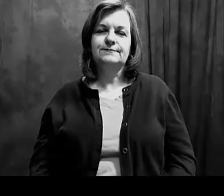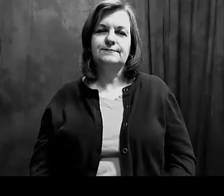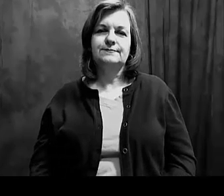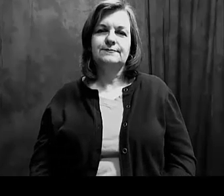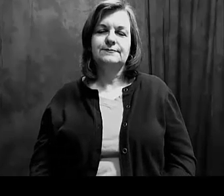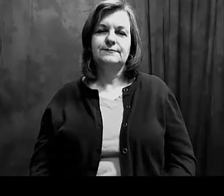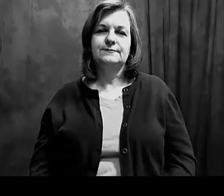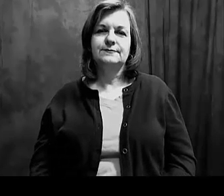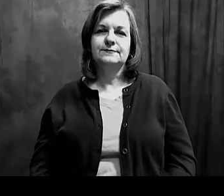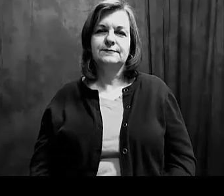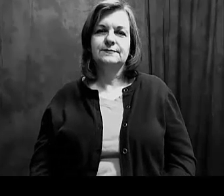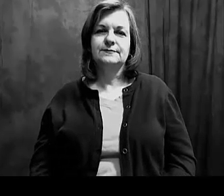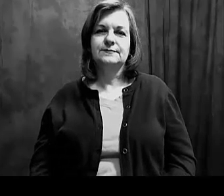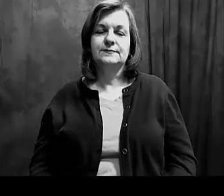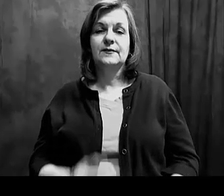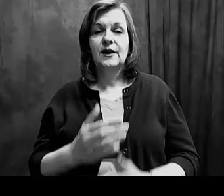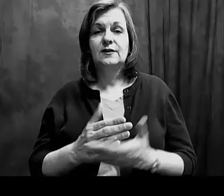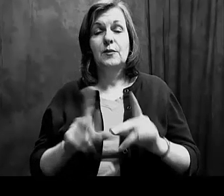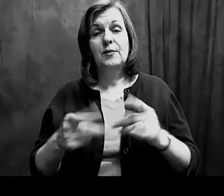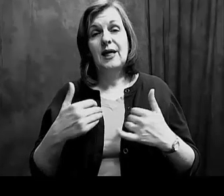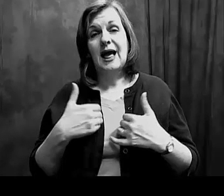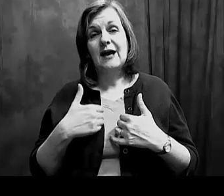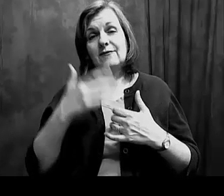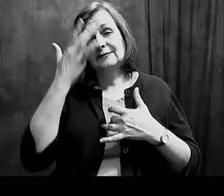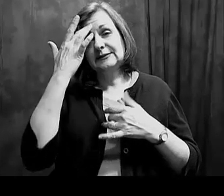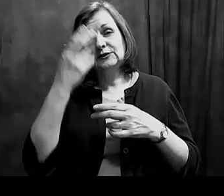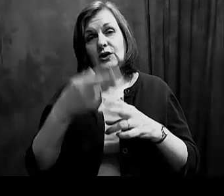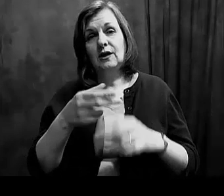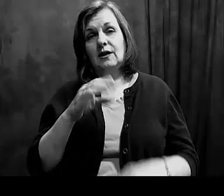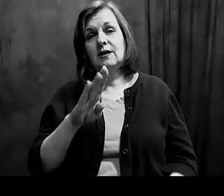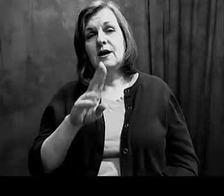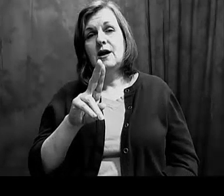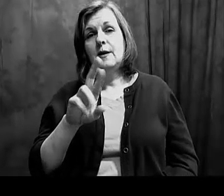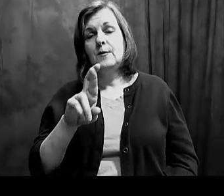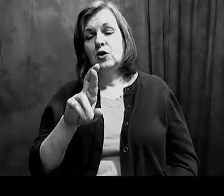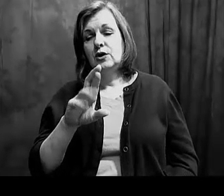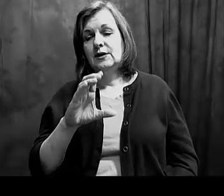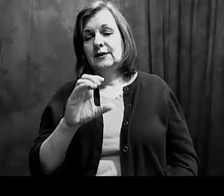individuals that have what we call bursitis